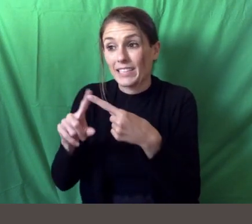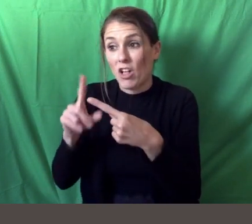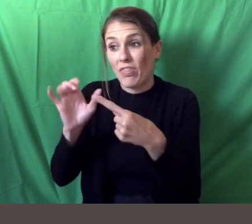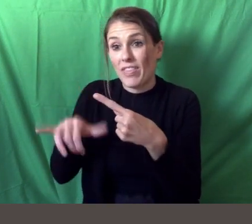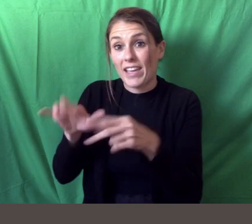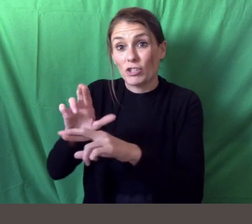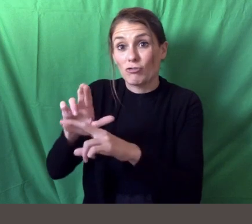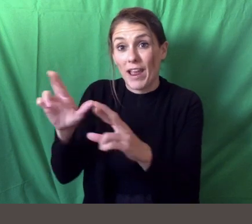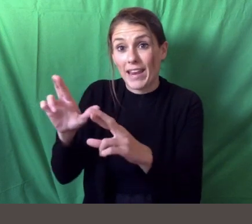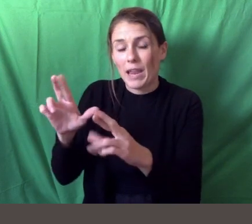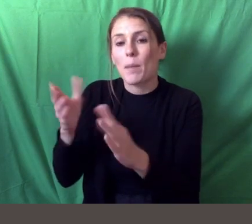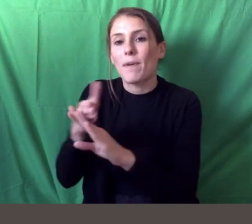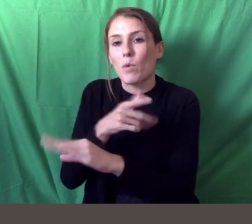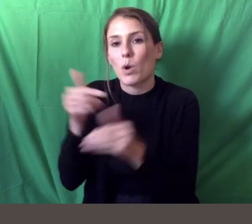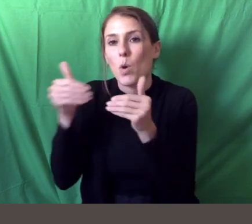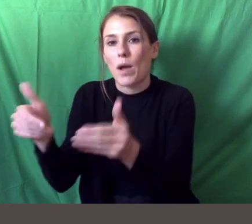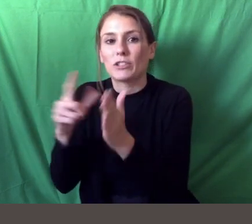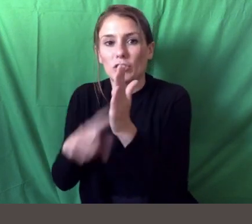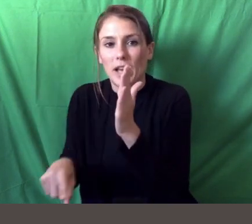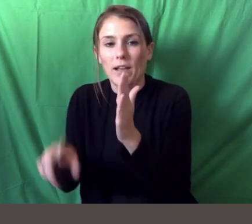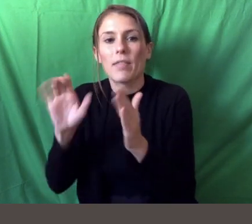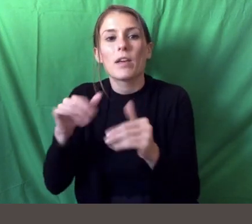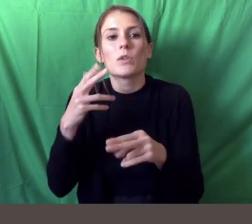These are called Web-First Assertions.